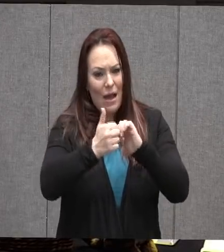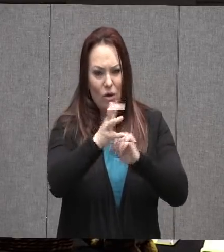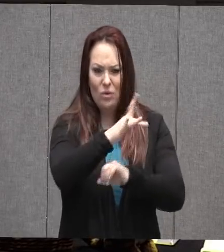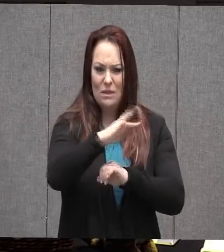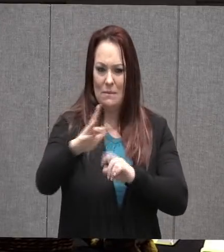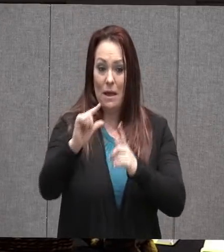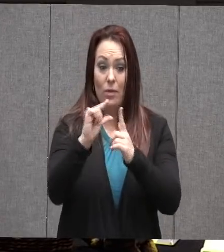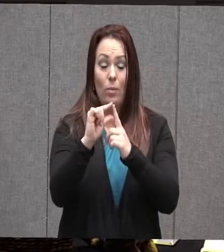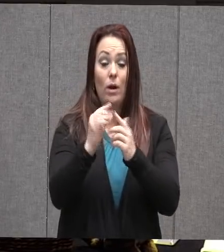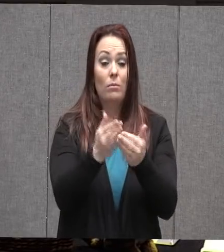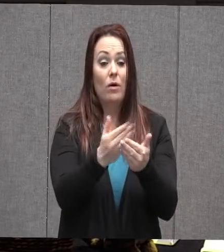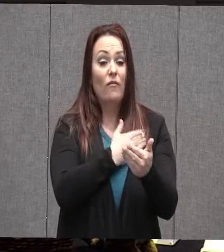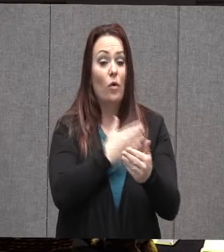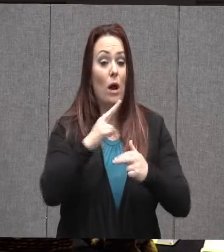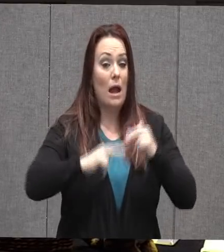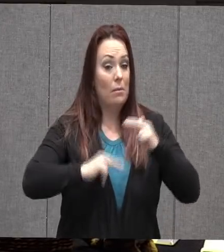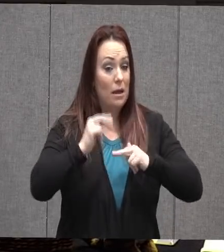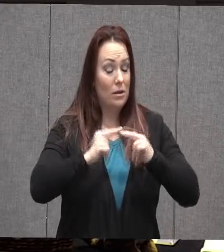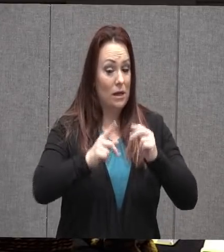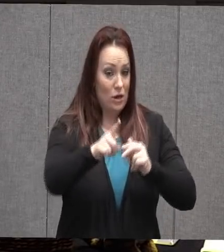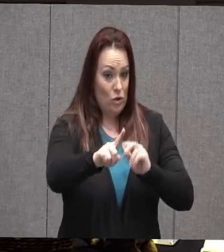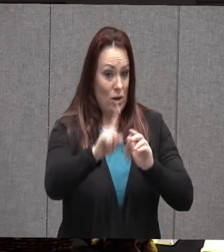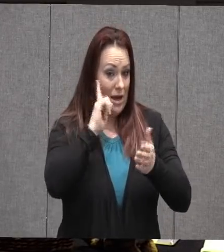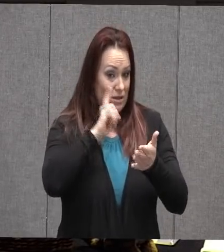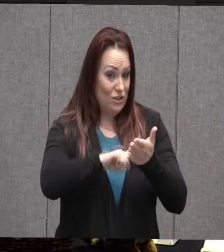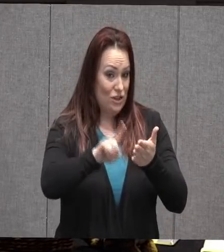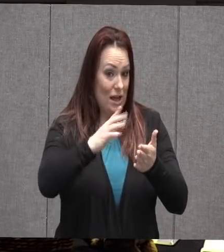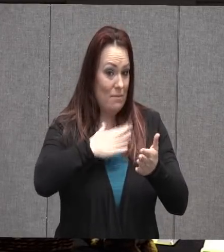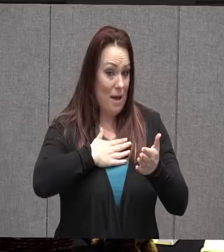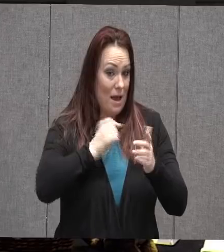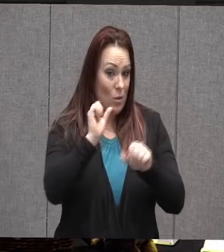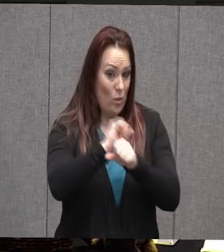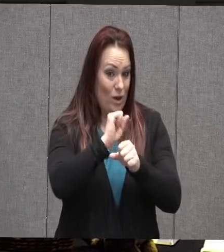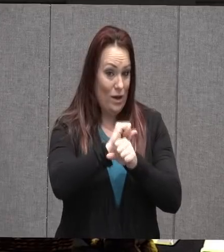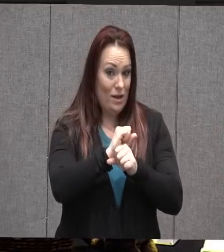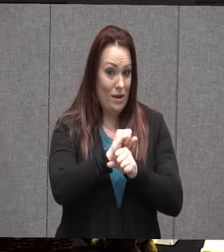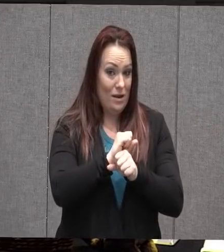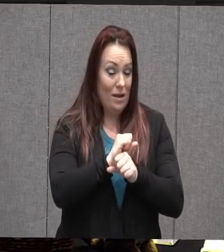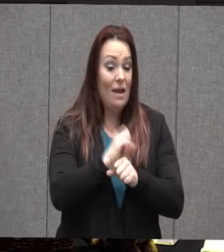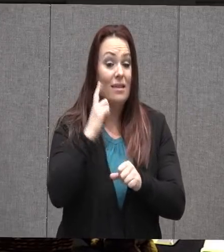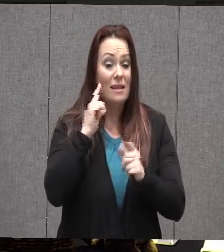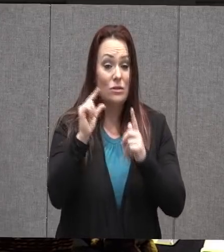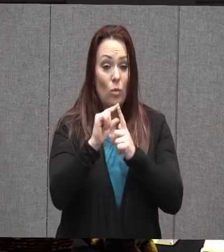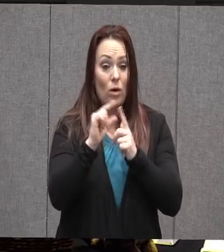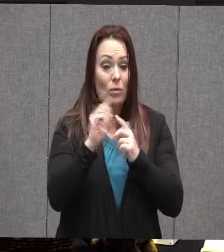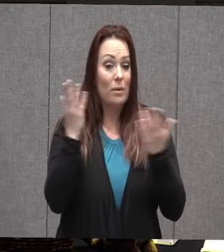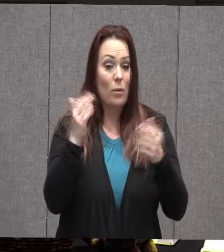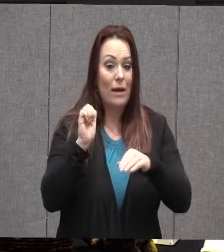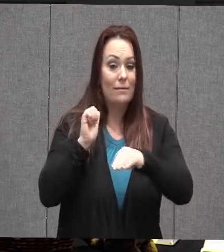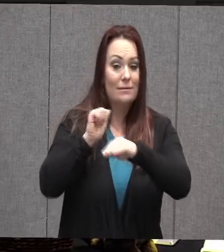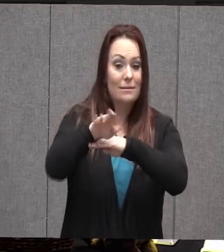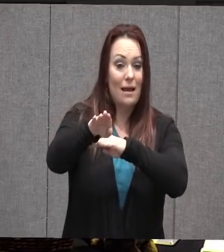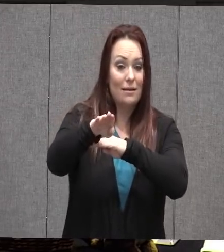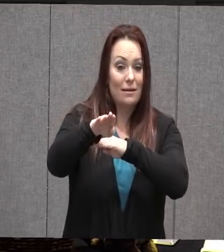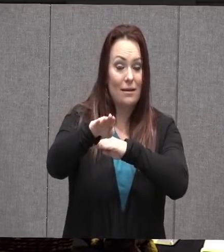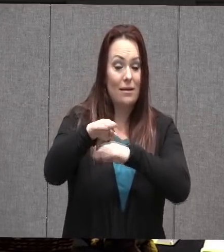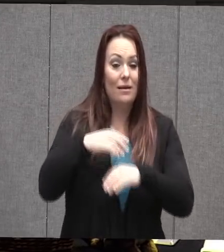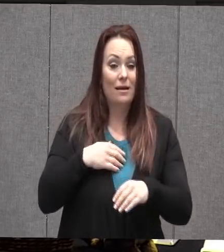and you can check my work, okay? This word is going to be sent. I sent a letter in the mail.